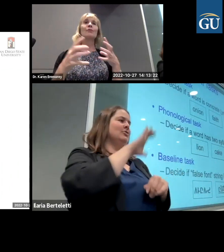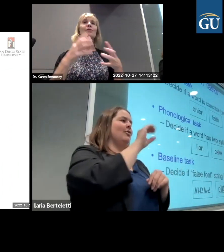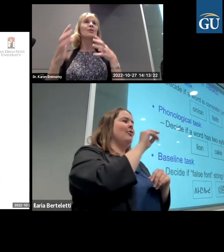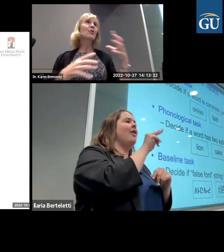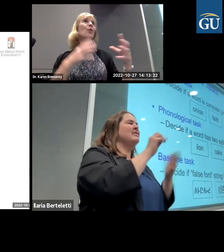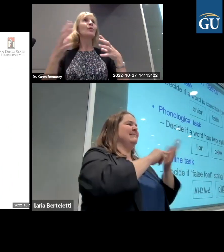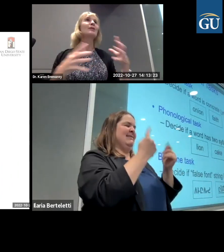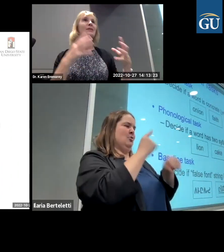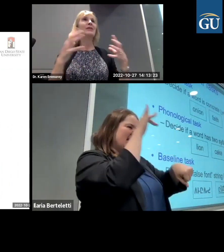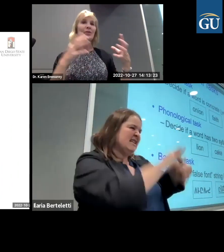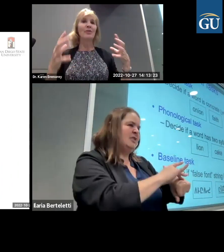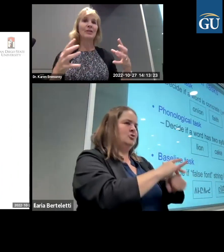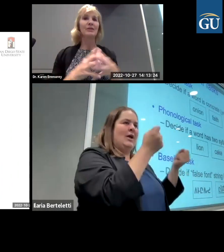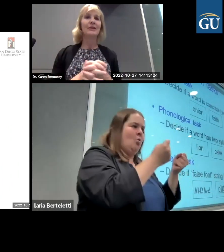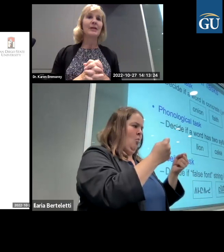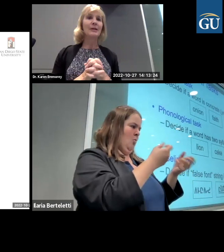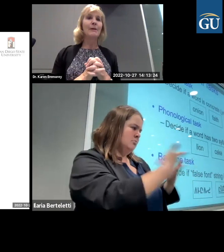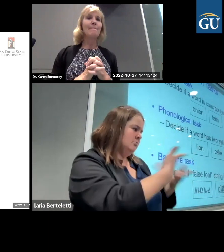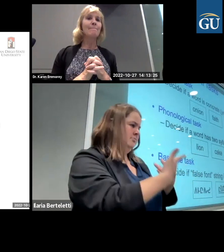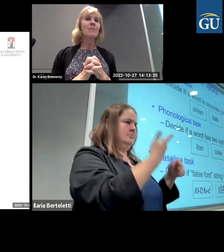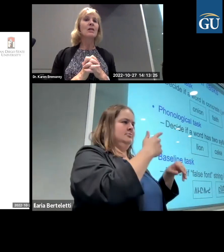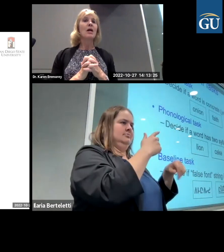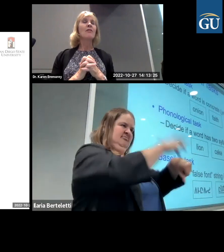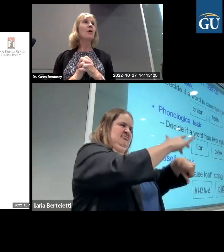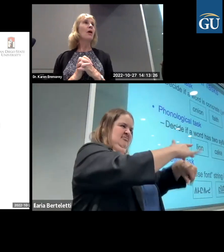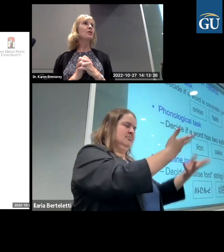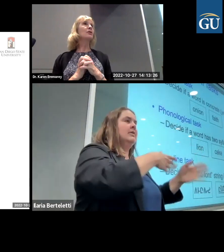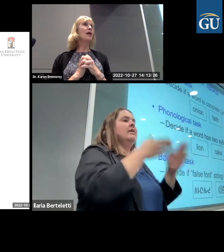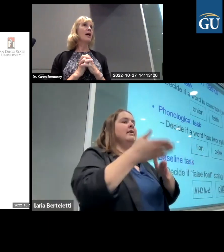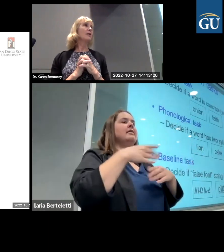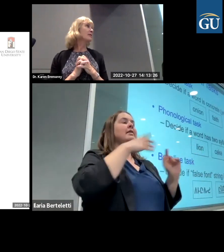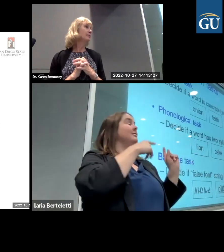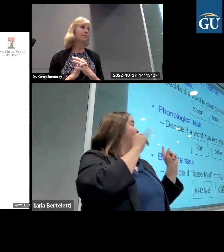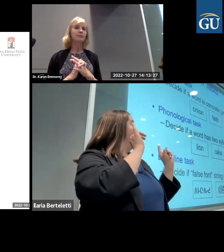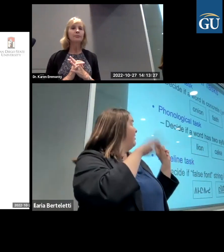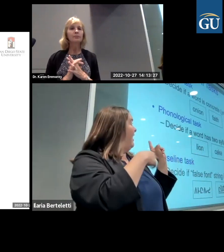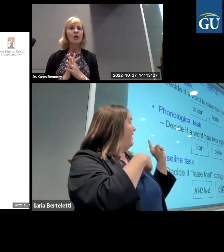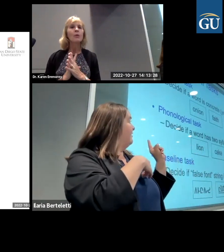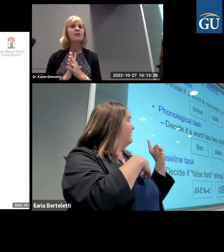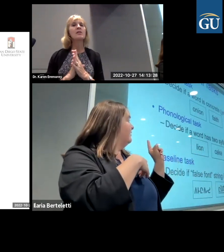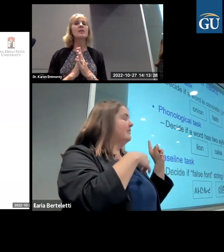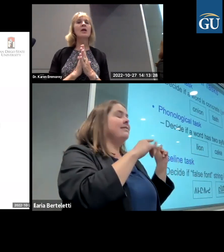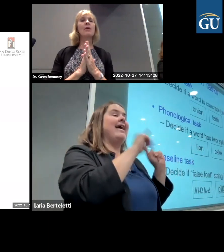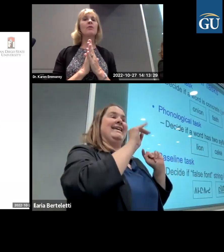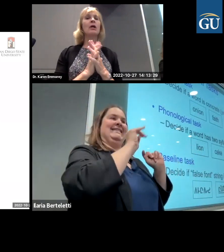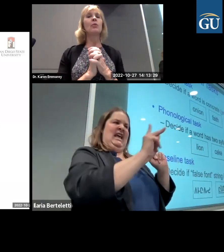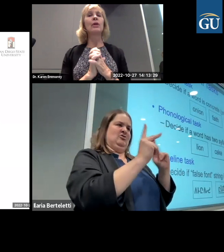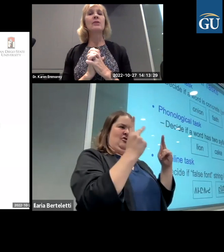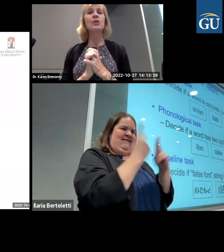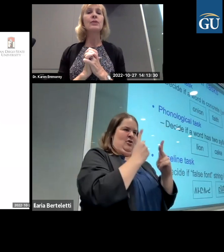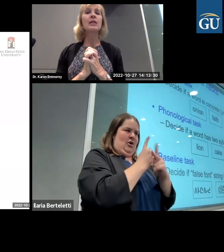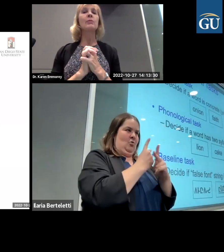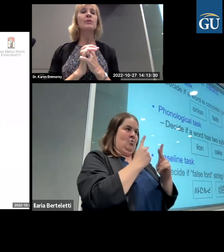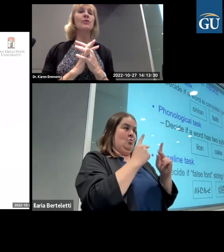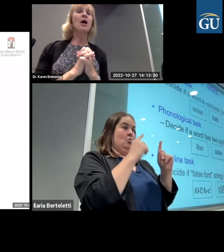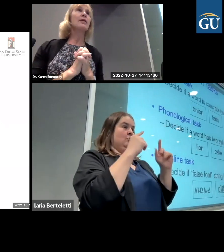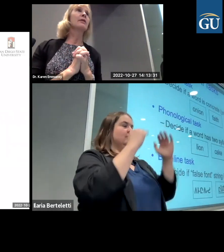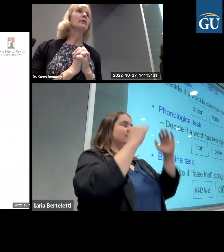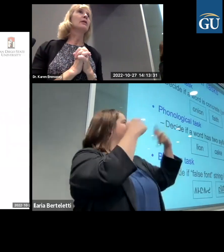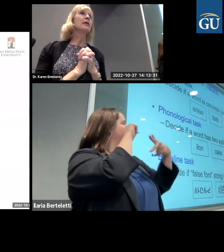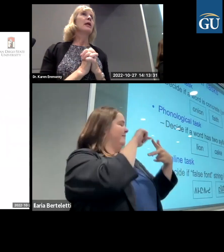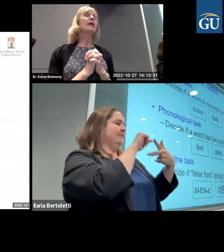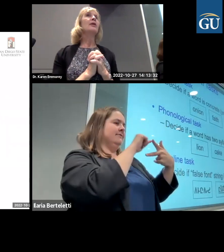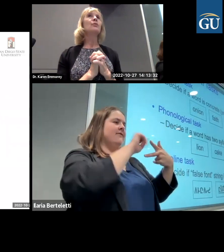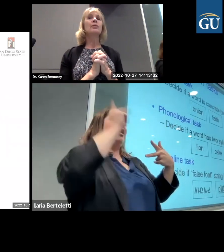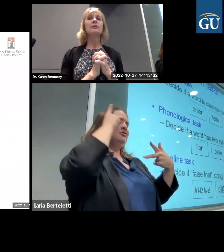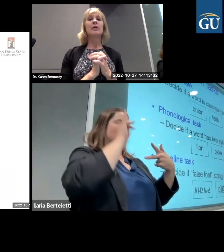Again, you couldn't um make this decision just based on the orthography. So lion and cake have the same number of letters, but Lion has two syllables and cake has one,